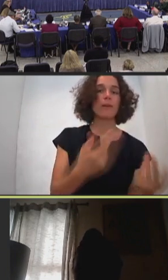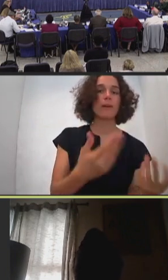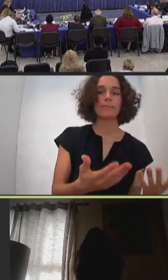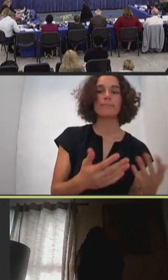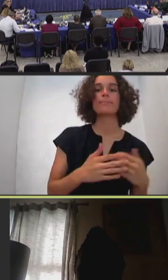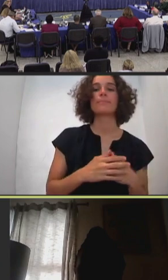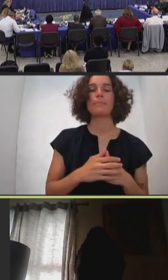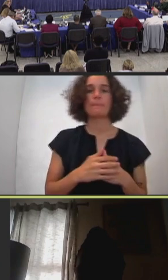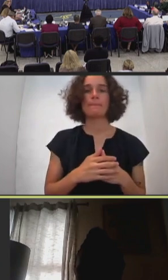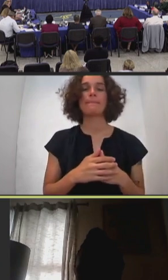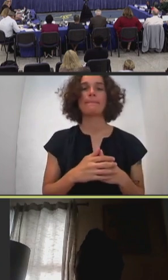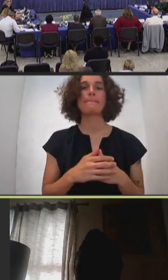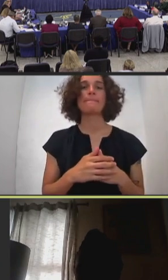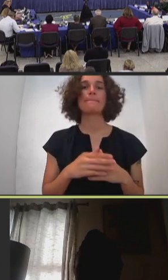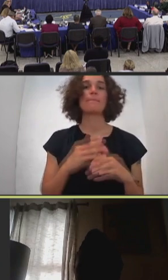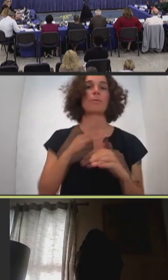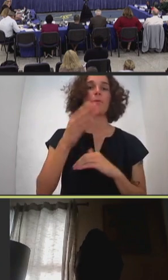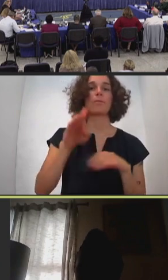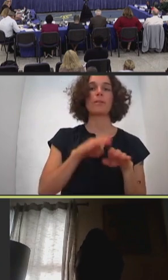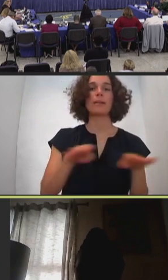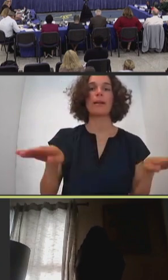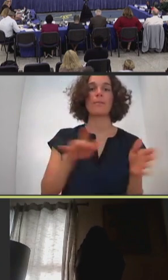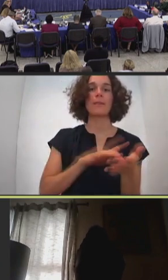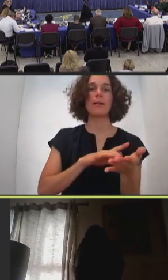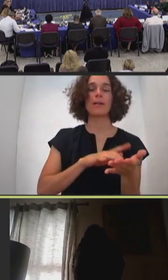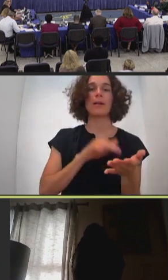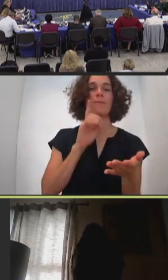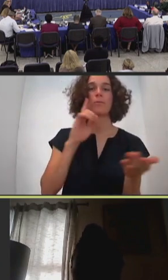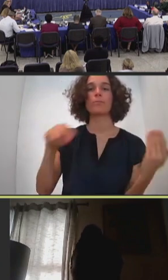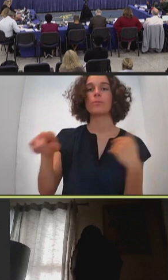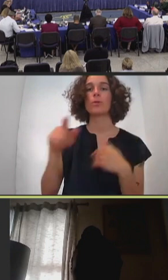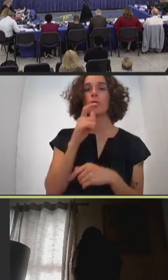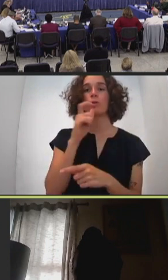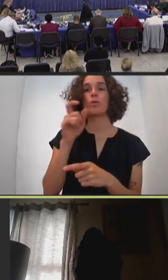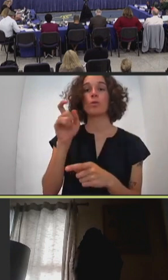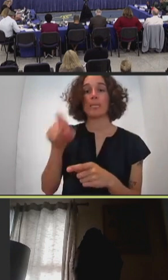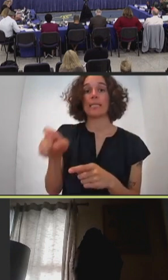over the counter medications for those who have been deemed to need them. And